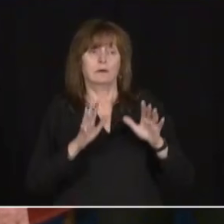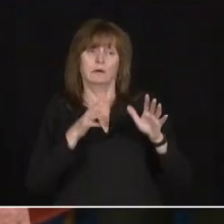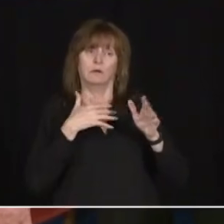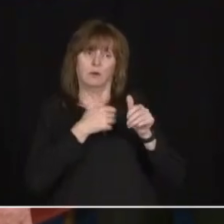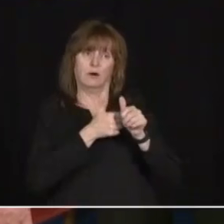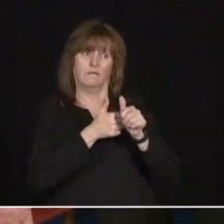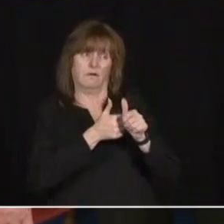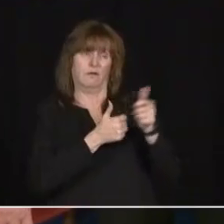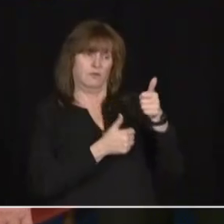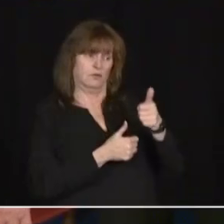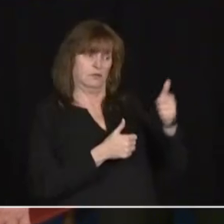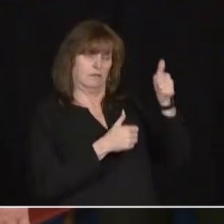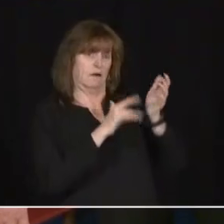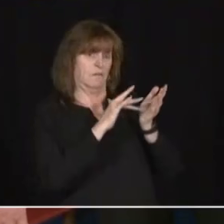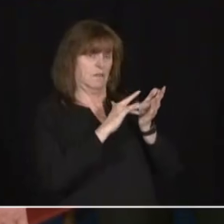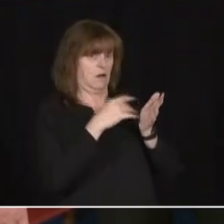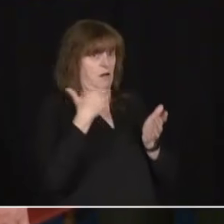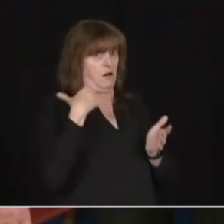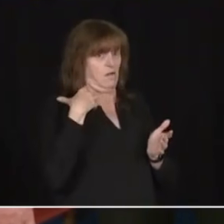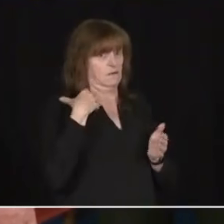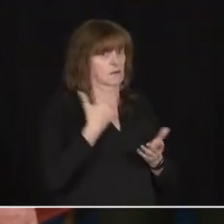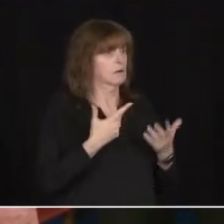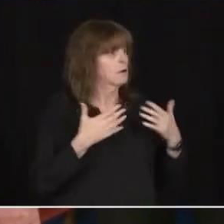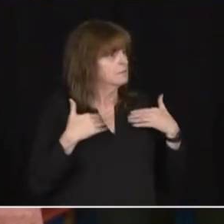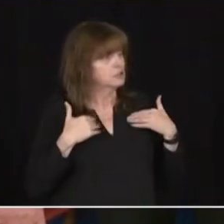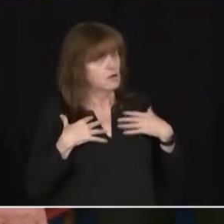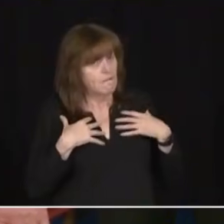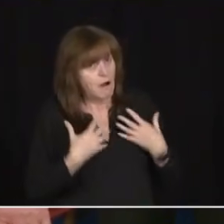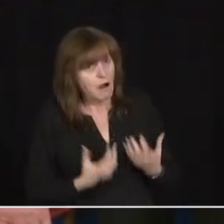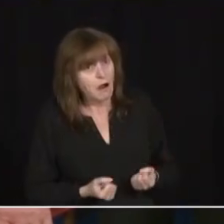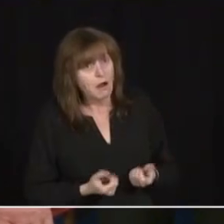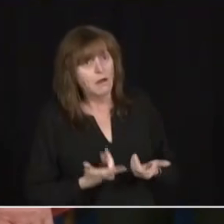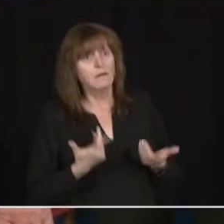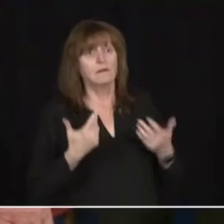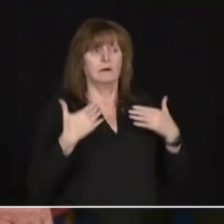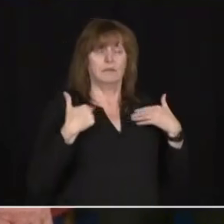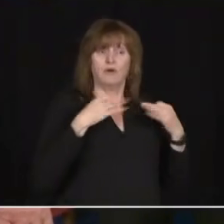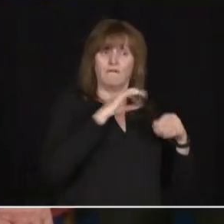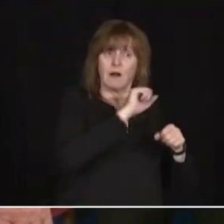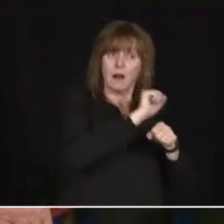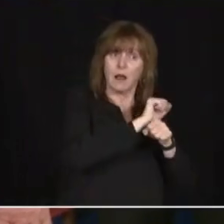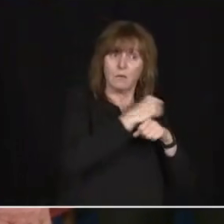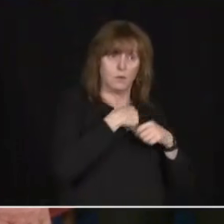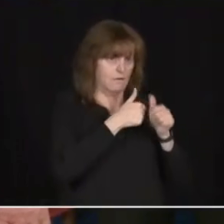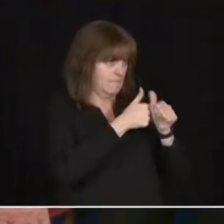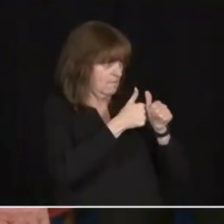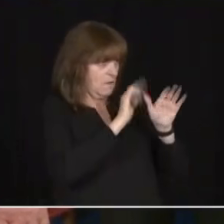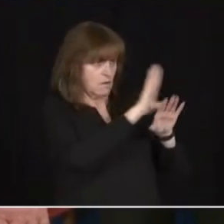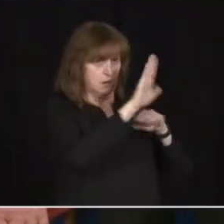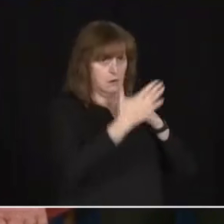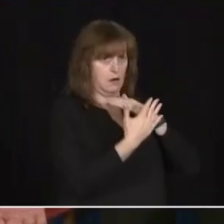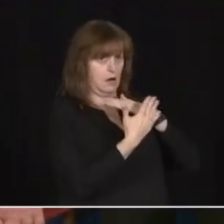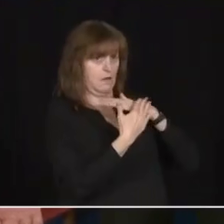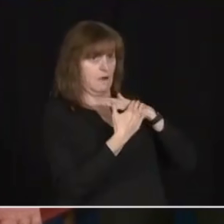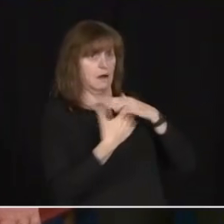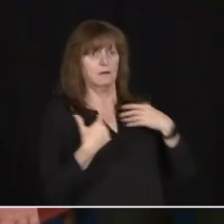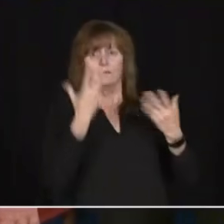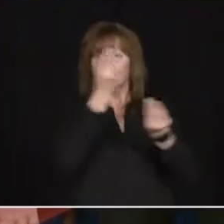Mark, we take our advice from the Chief Medical Officer of health, our ministry of health and our ministry of labour.